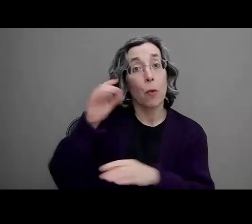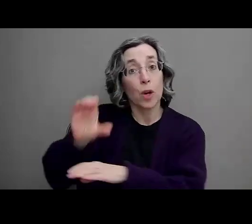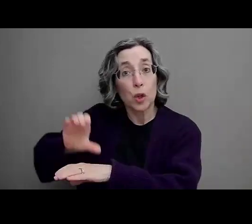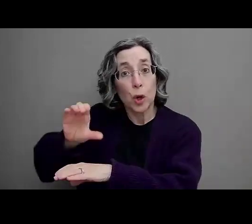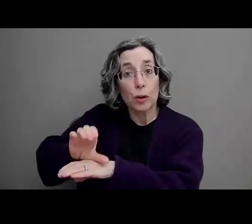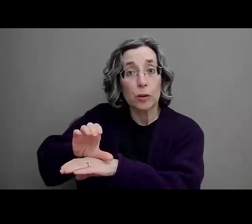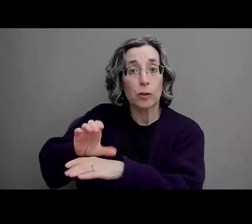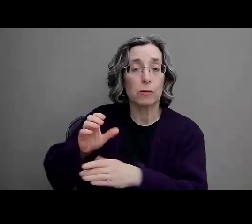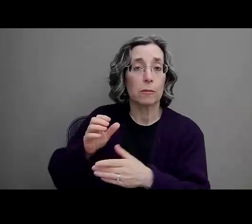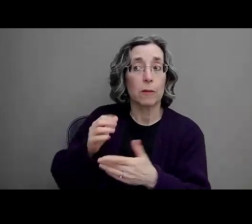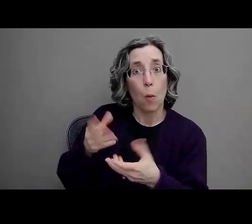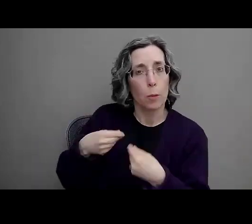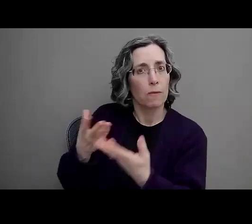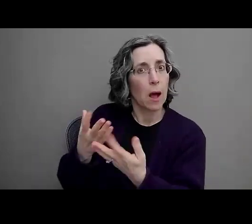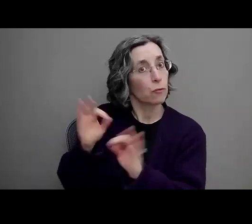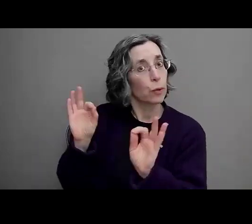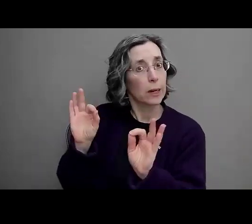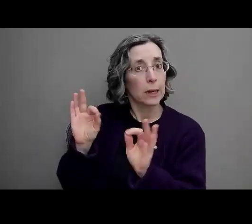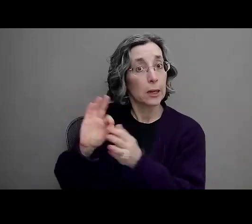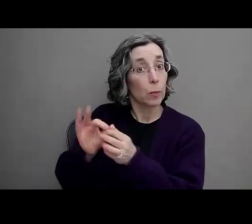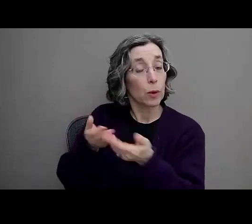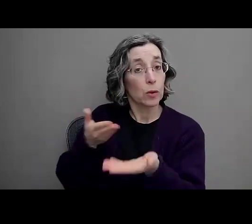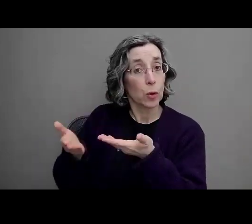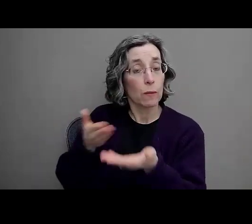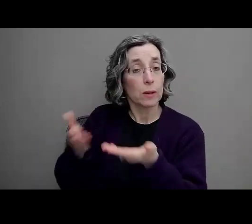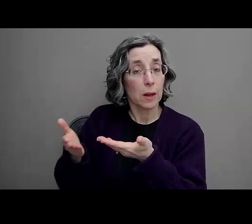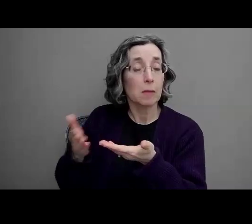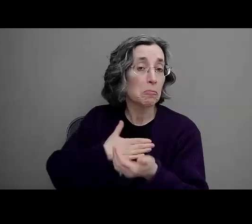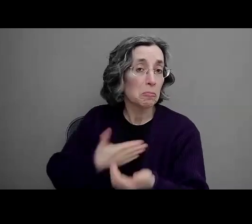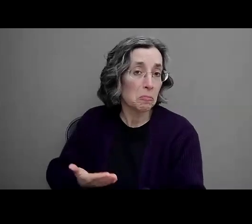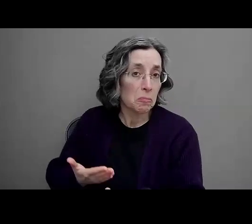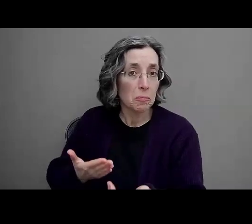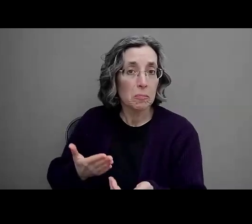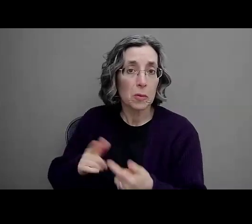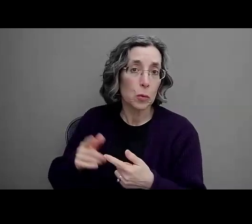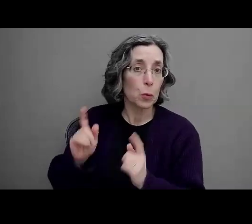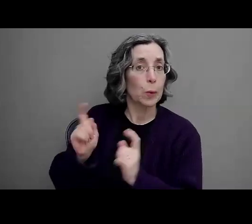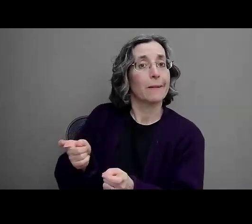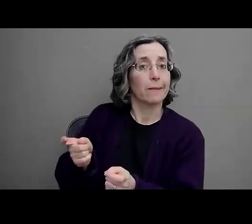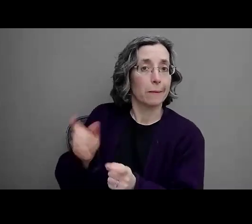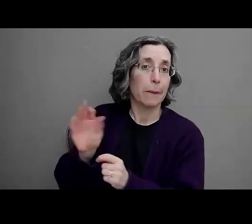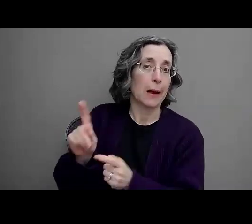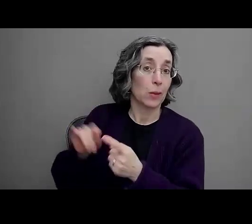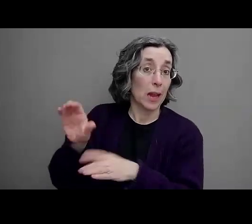affiliated themselves with and decided that they want to provide services there for free